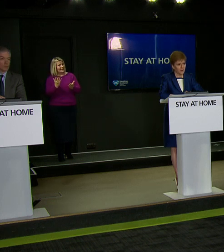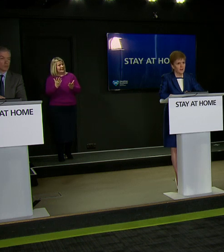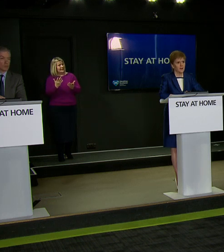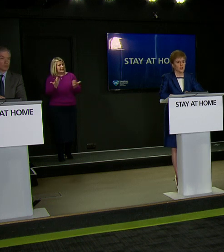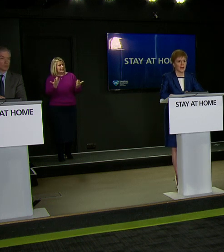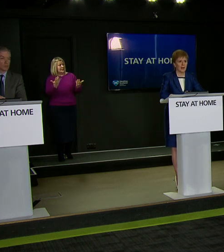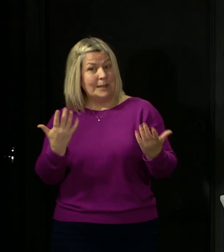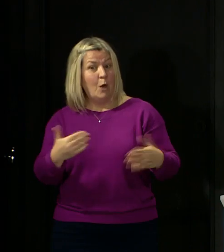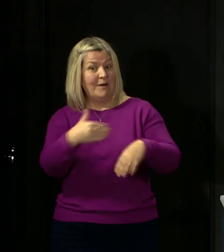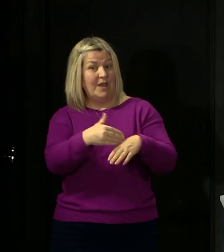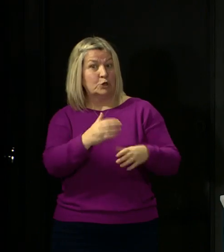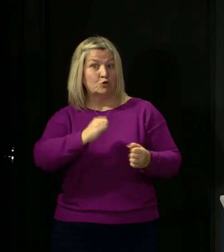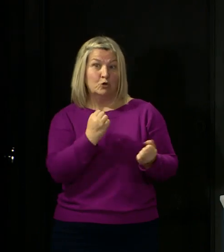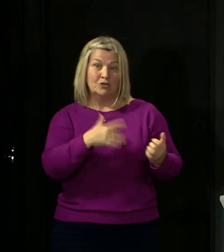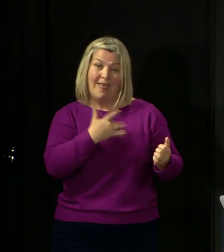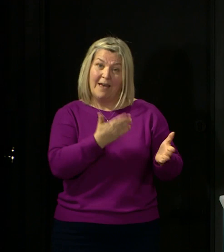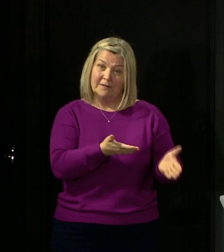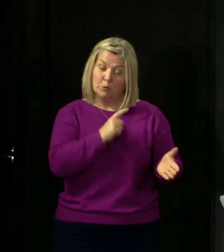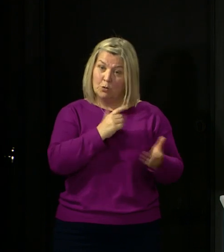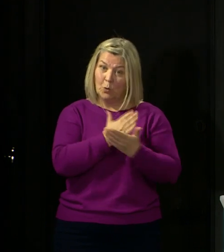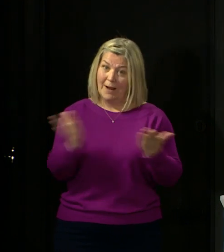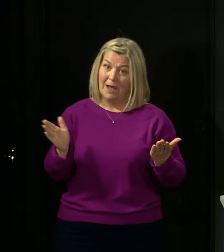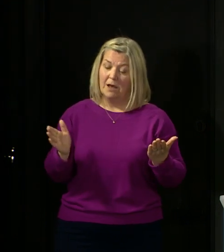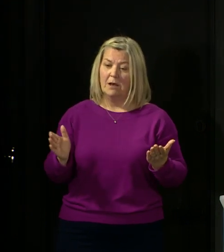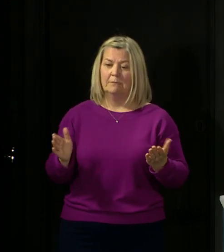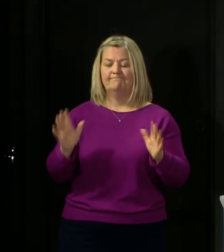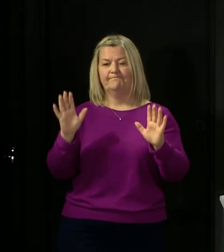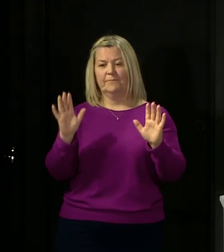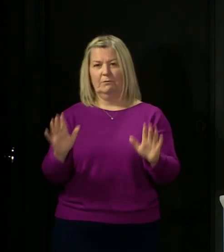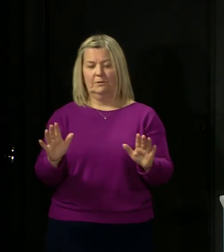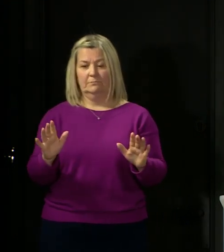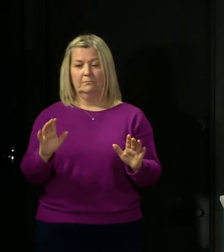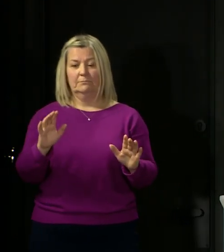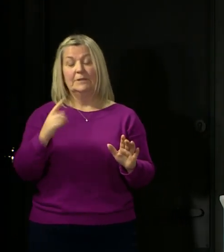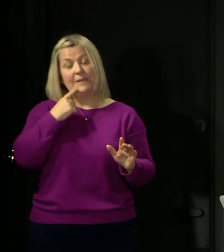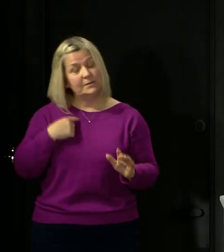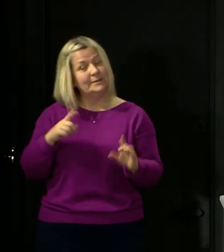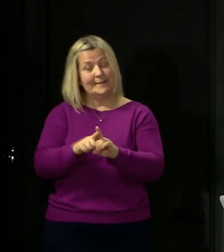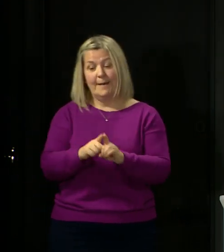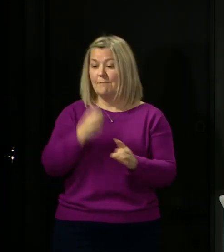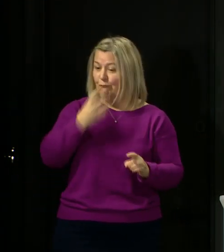As I did yesterday, and as I will do every single day I am dealing with this, I am going